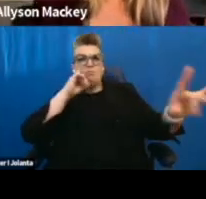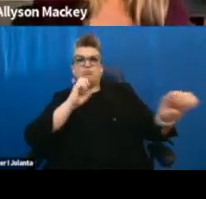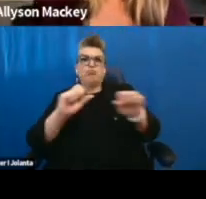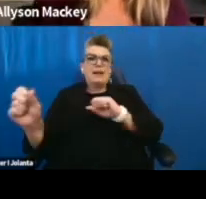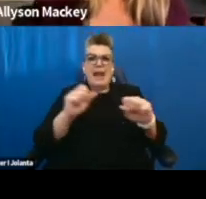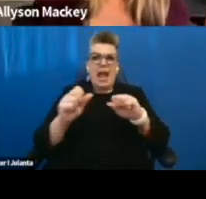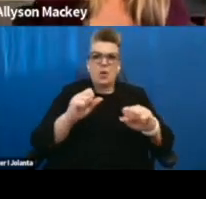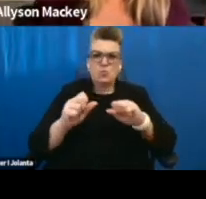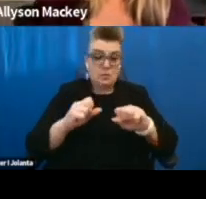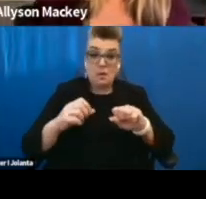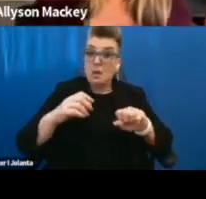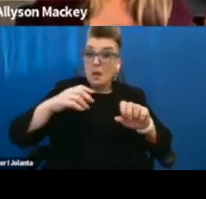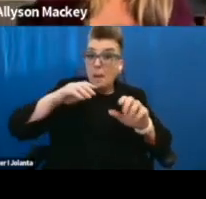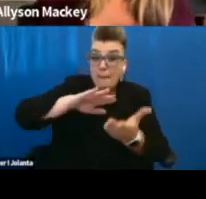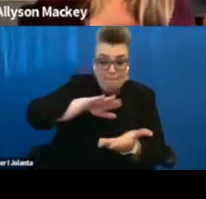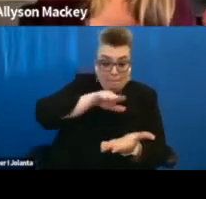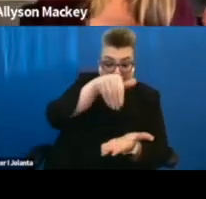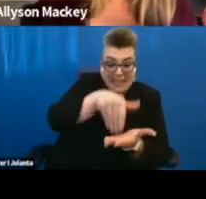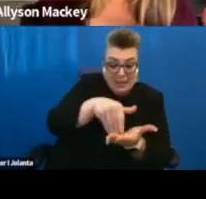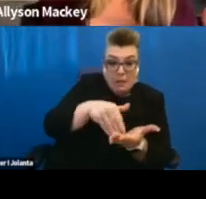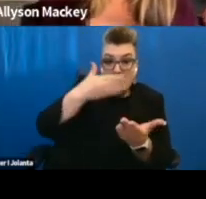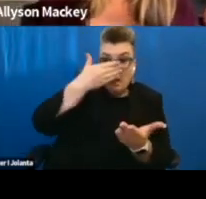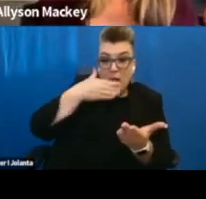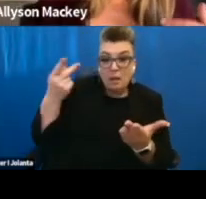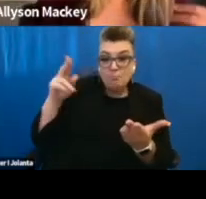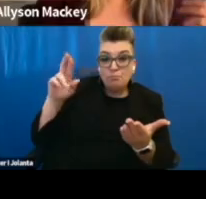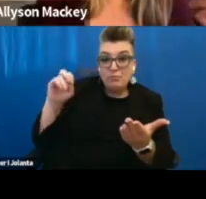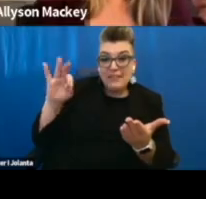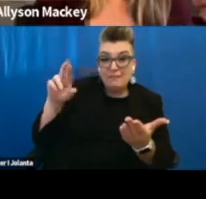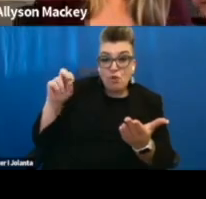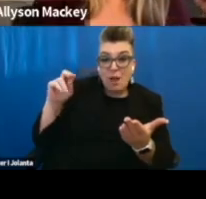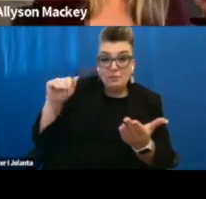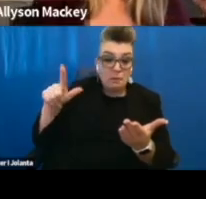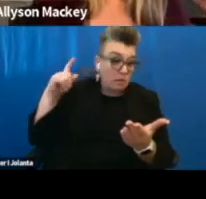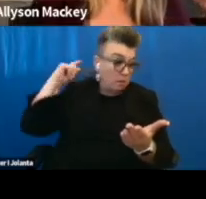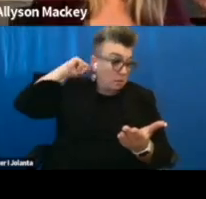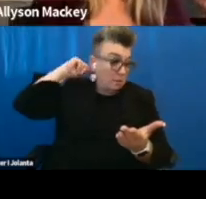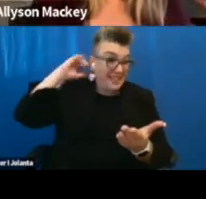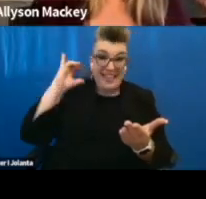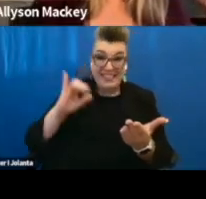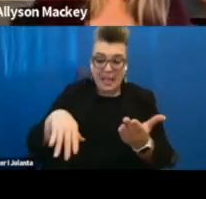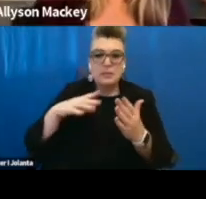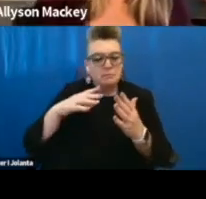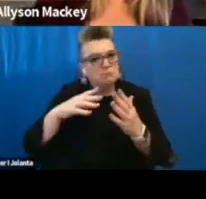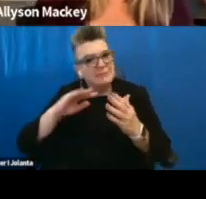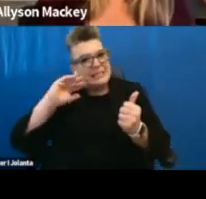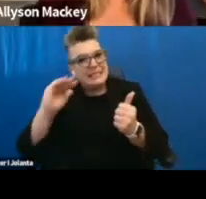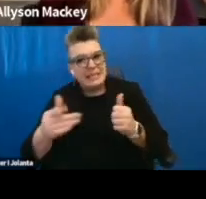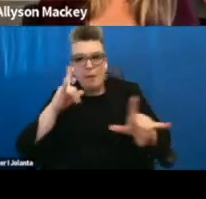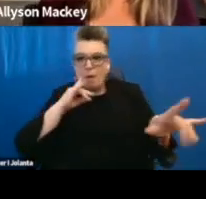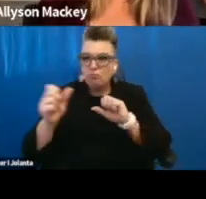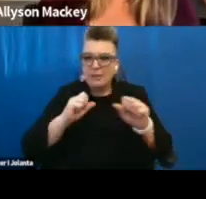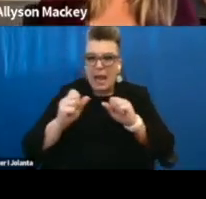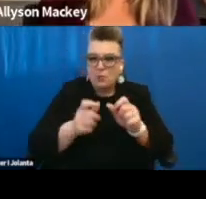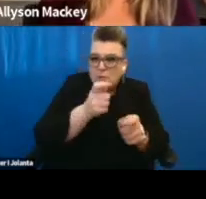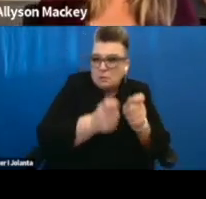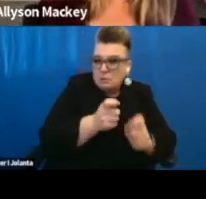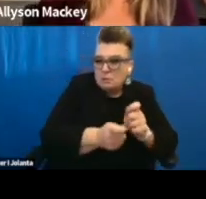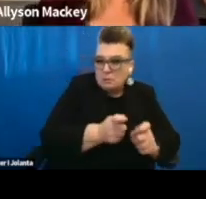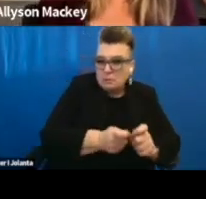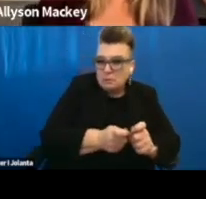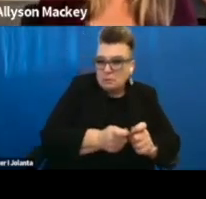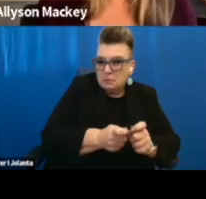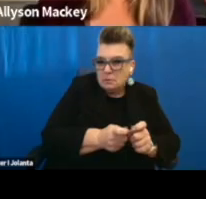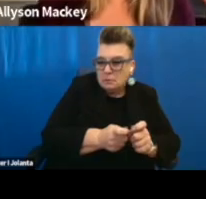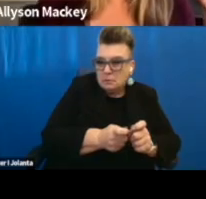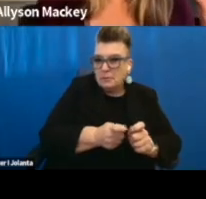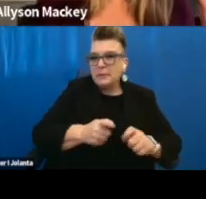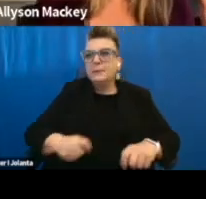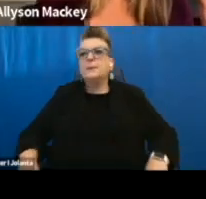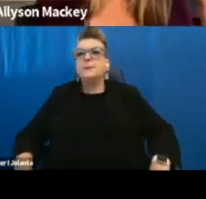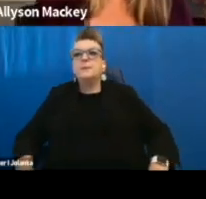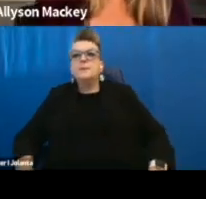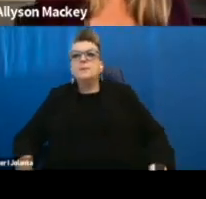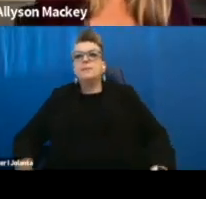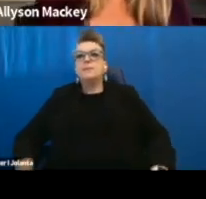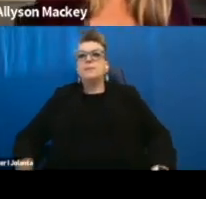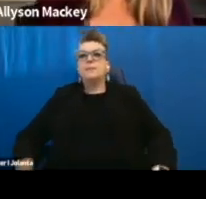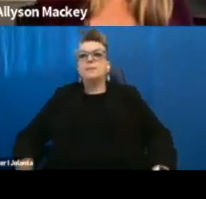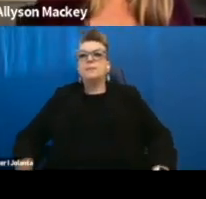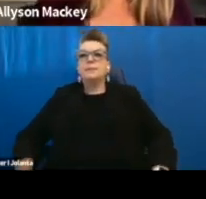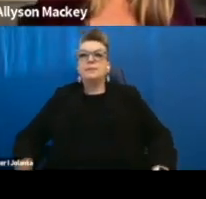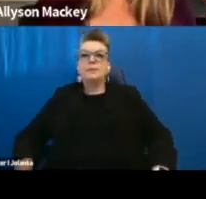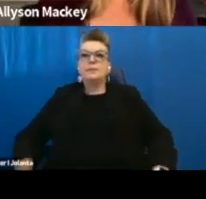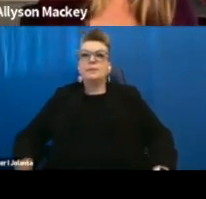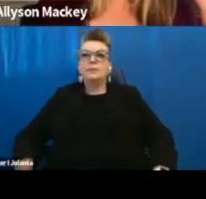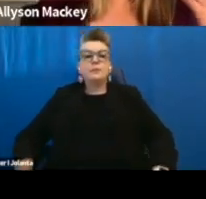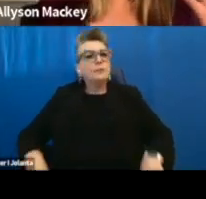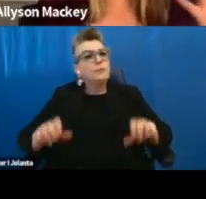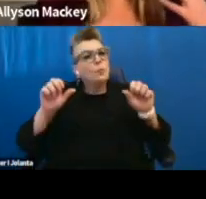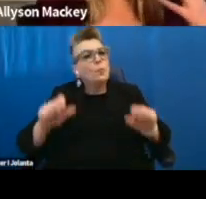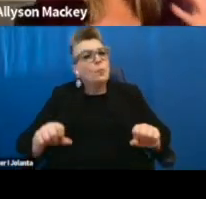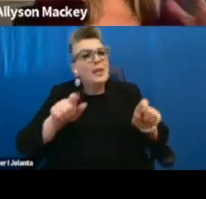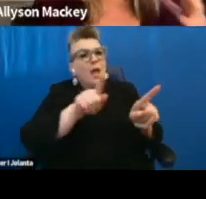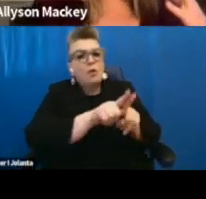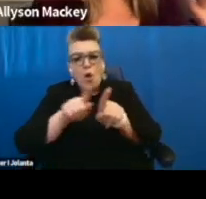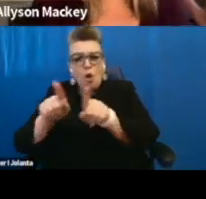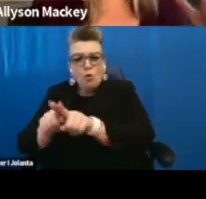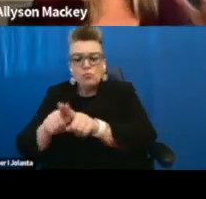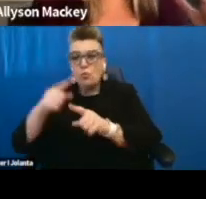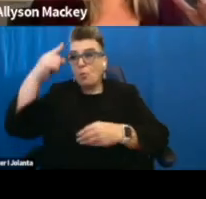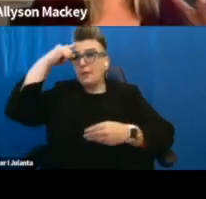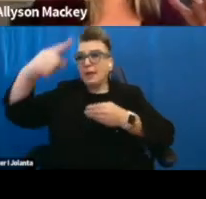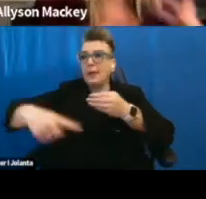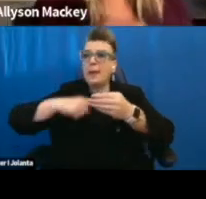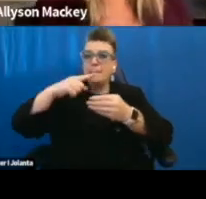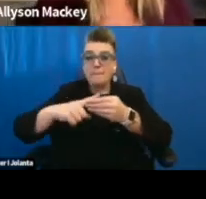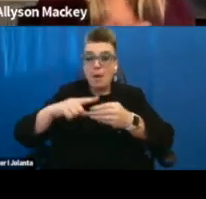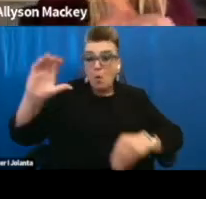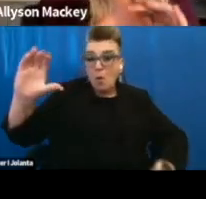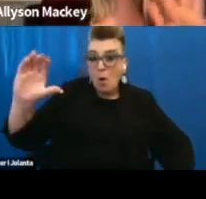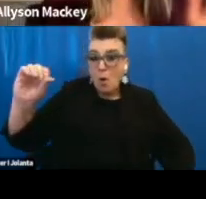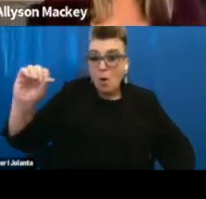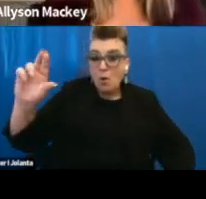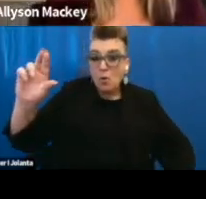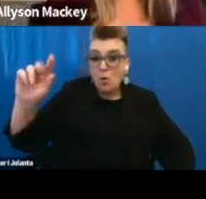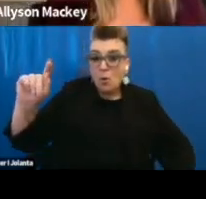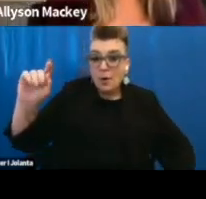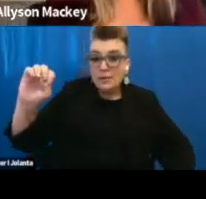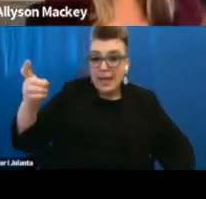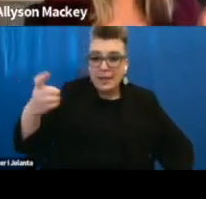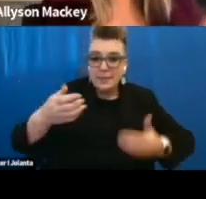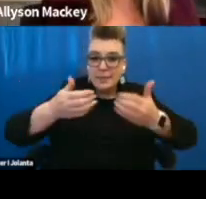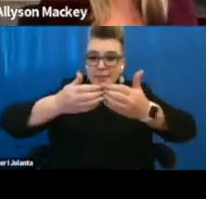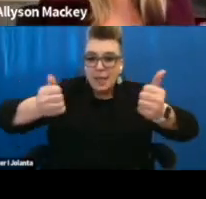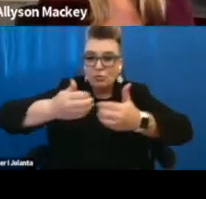cortex we can also think about how cortex is segregated so as I showed you before in adults